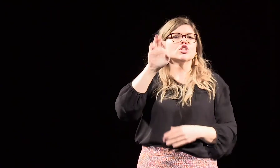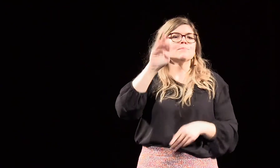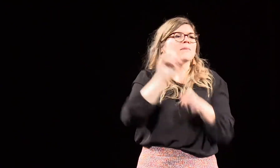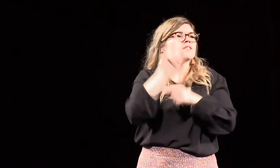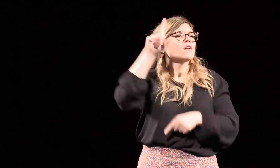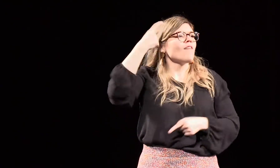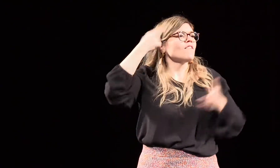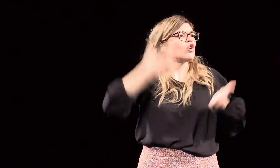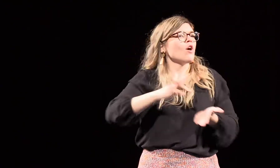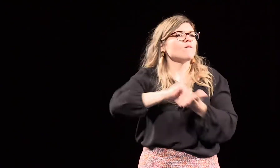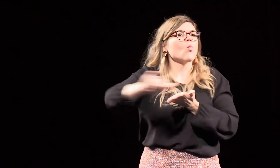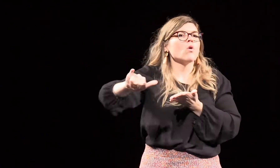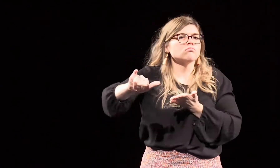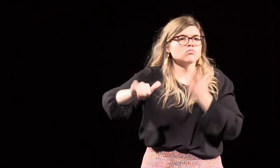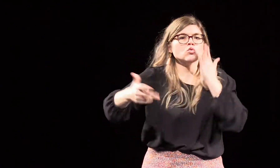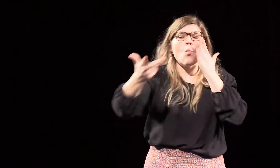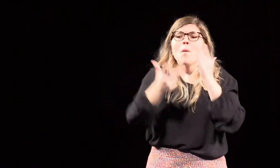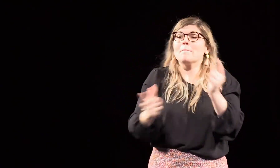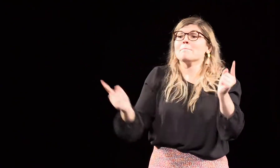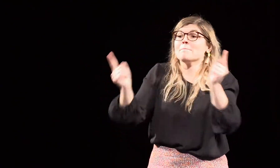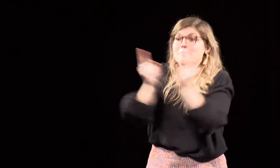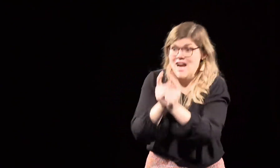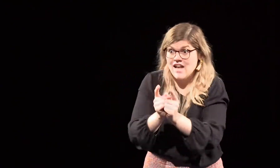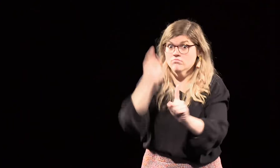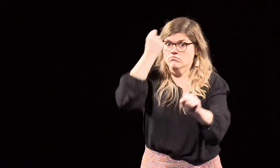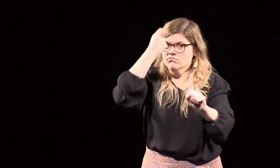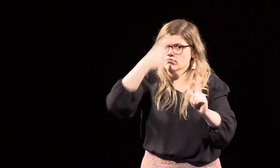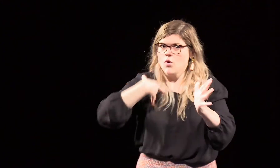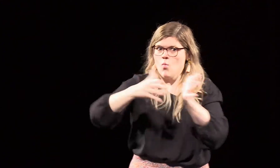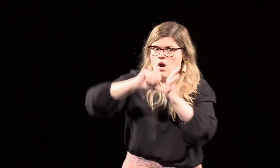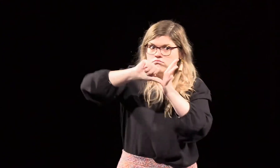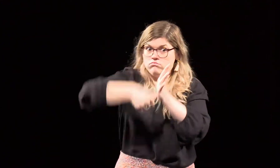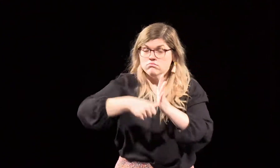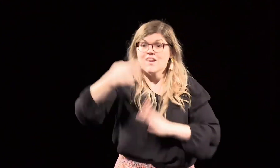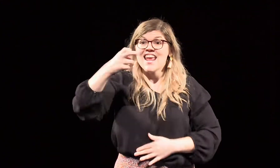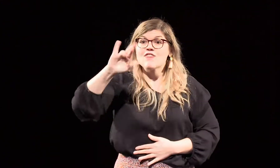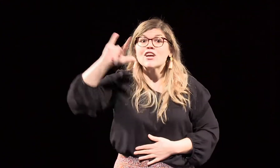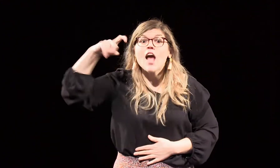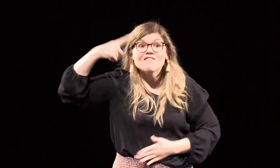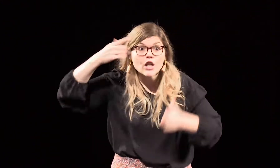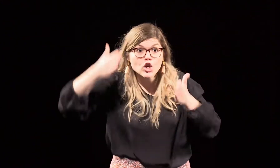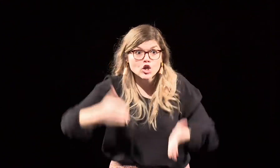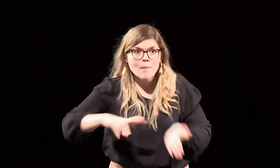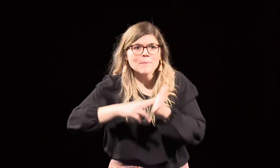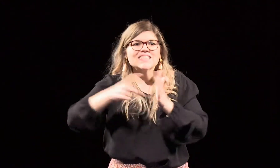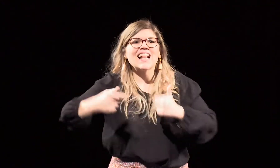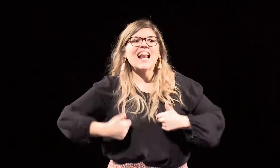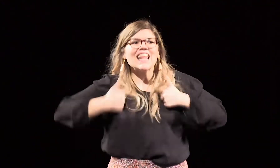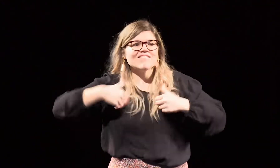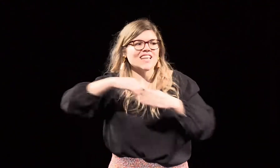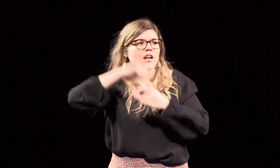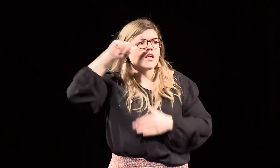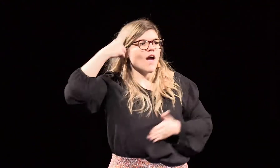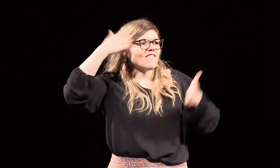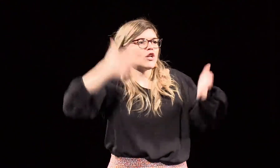he served as the Governor of New York back in 1842. And I want to emphasize that Henry, being the governor,